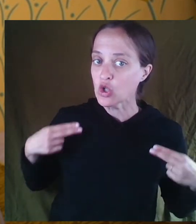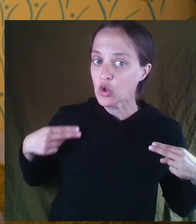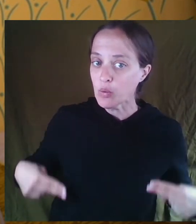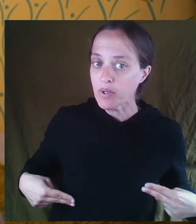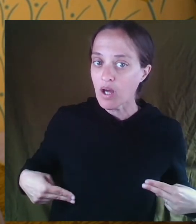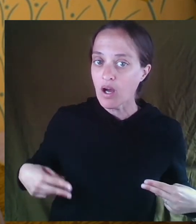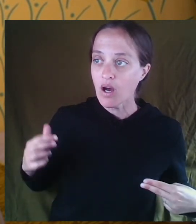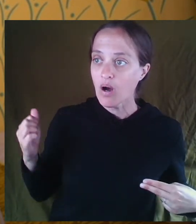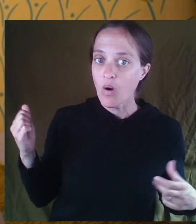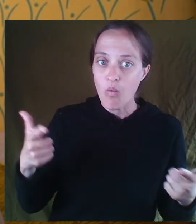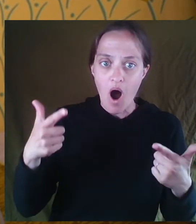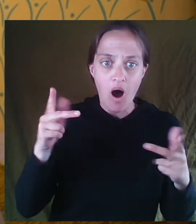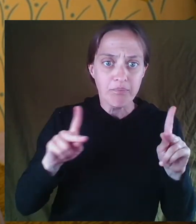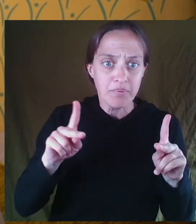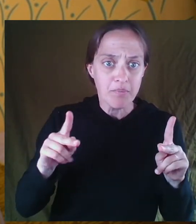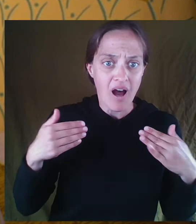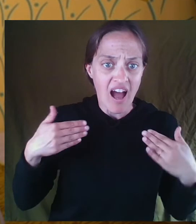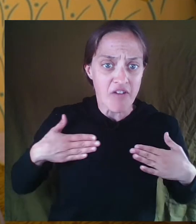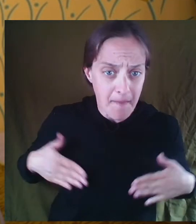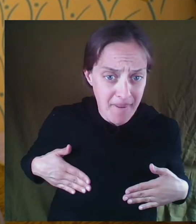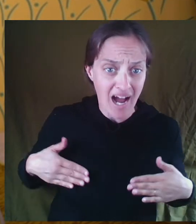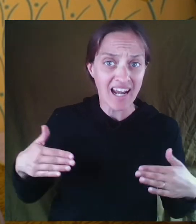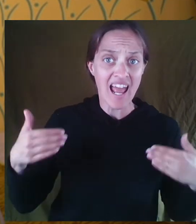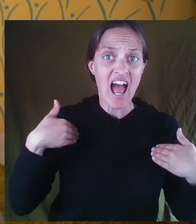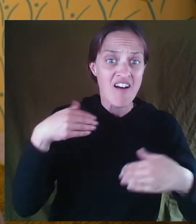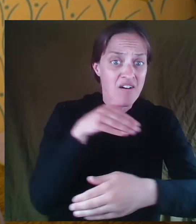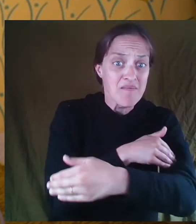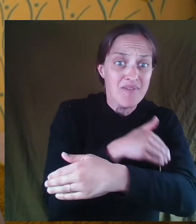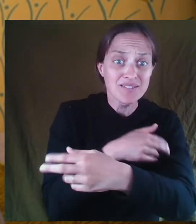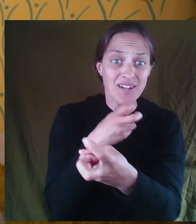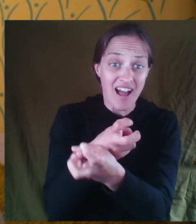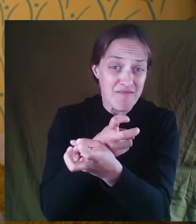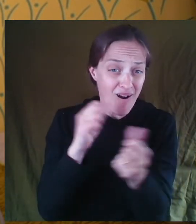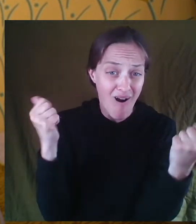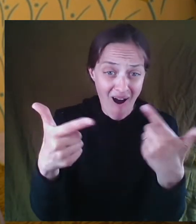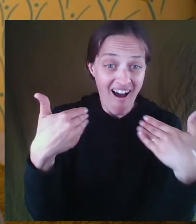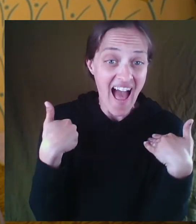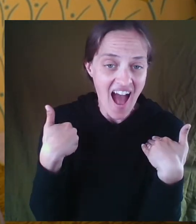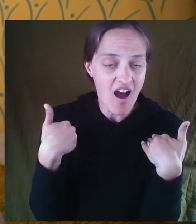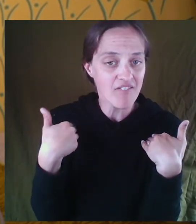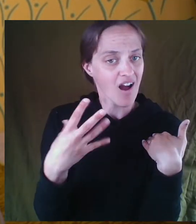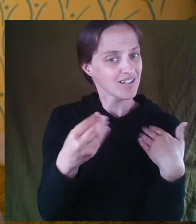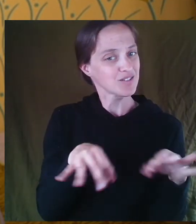because we all have one, right? We all have bodies with muscles and bones in them